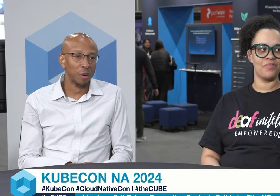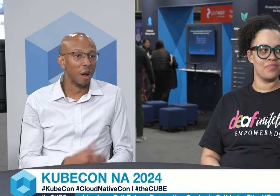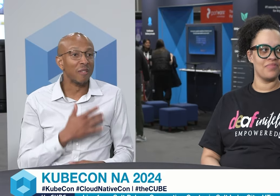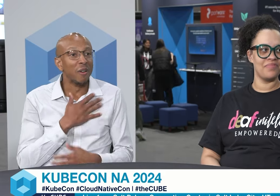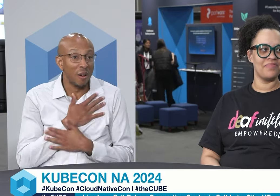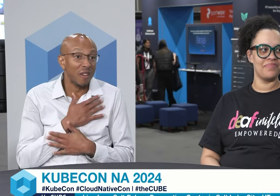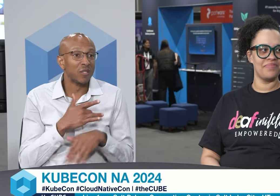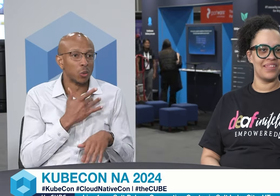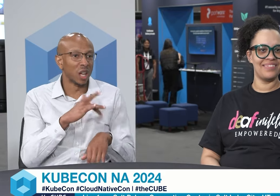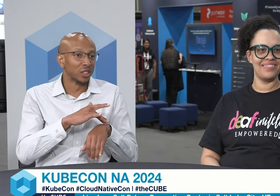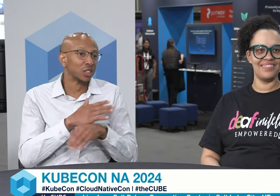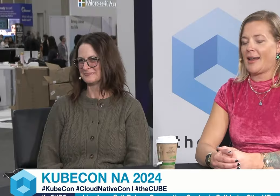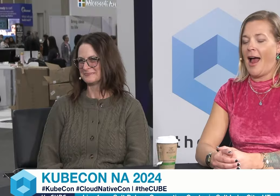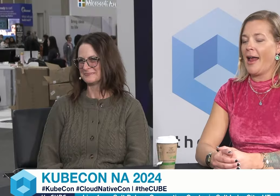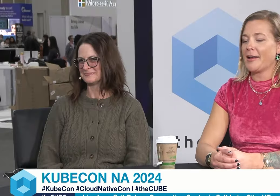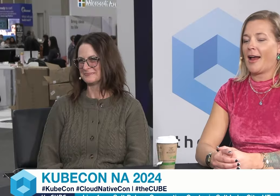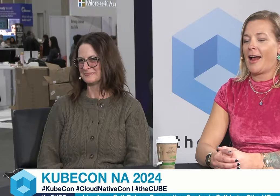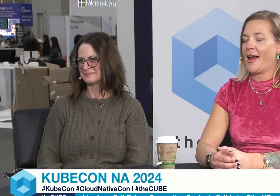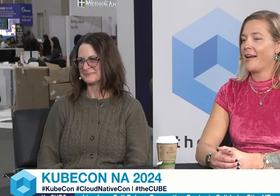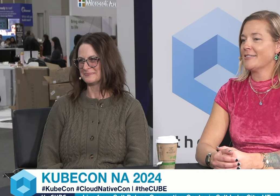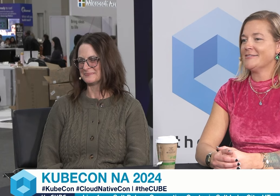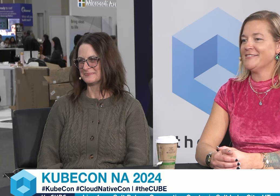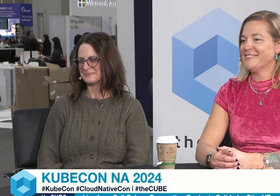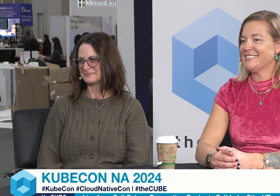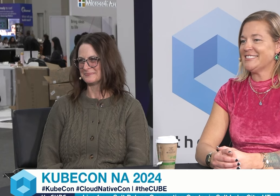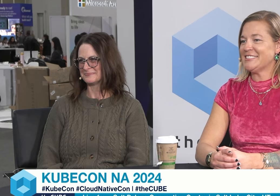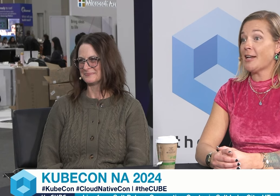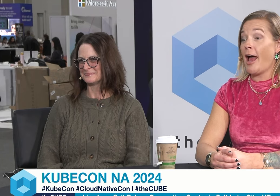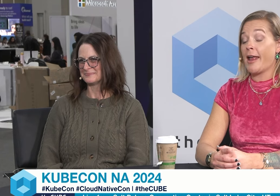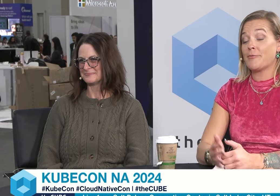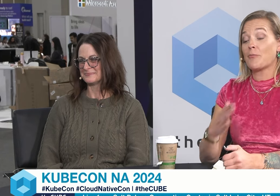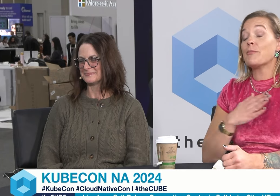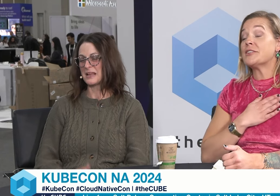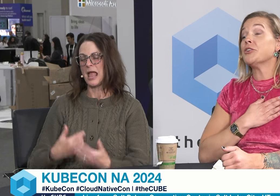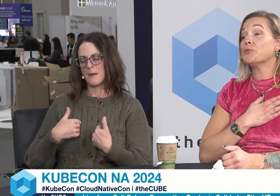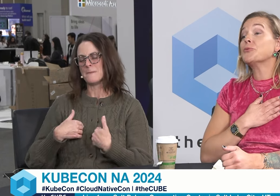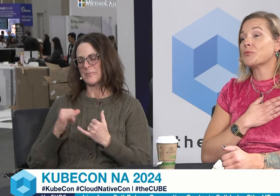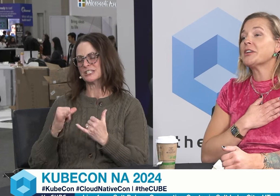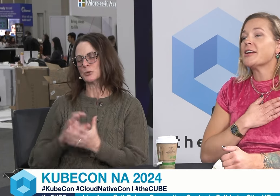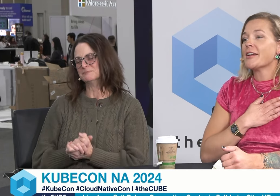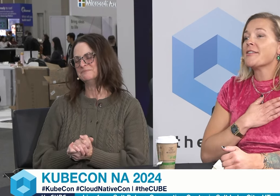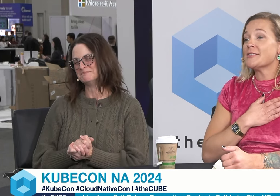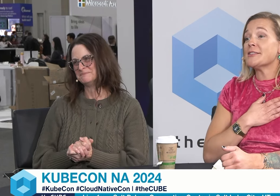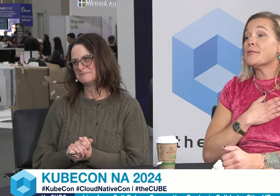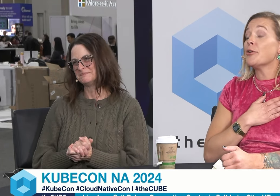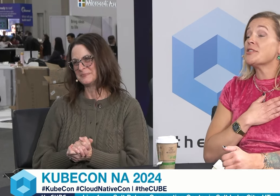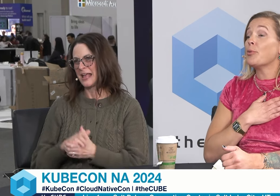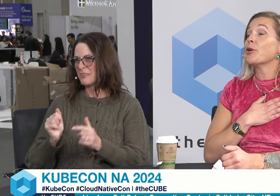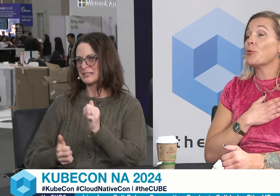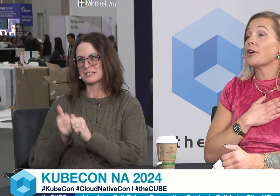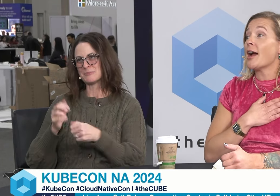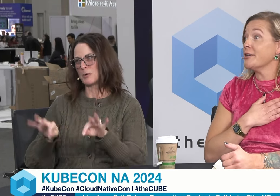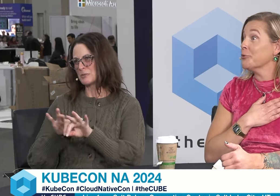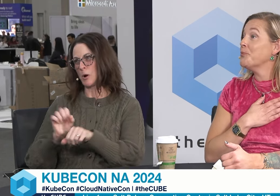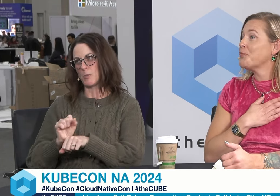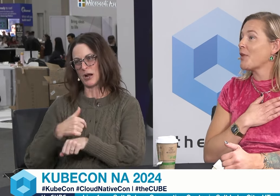Thank you for having us. Yeah, I just feel very touched. Me too. This is the most important work I do,